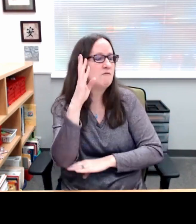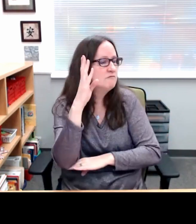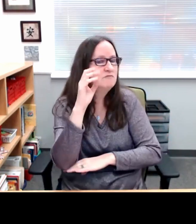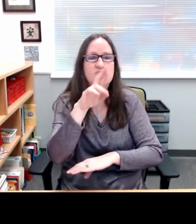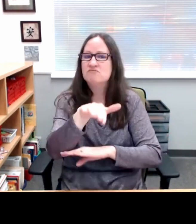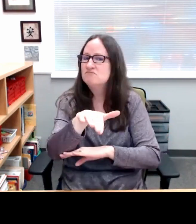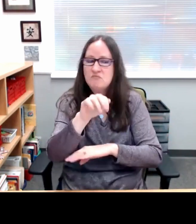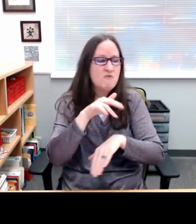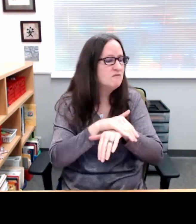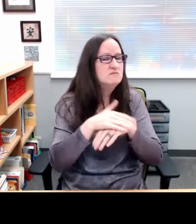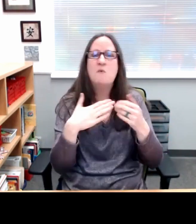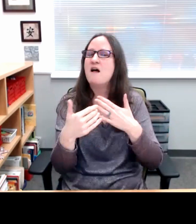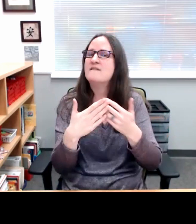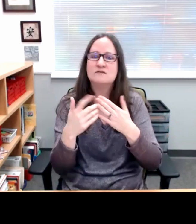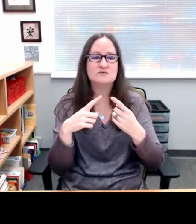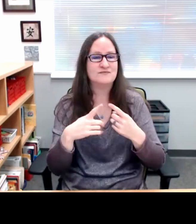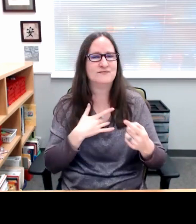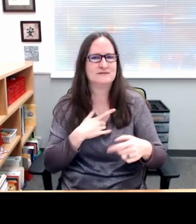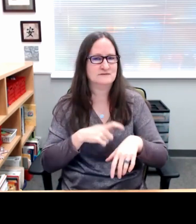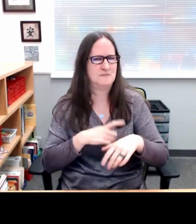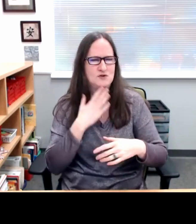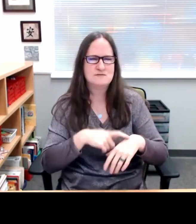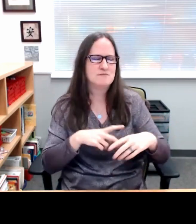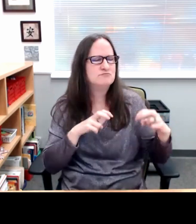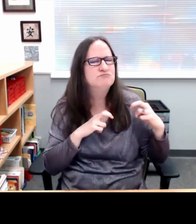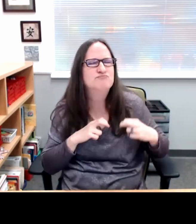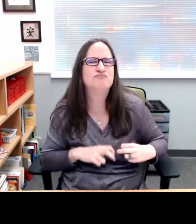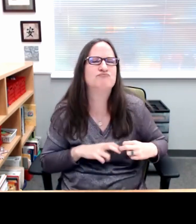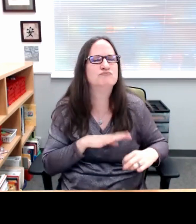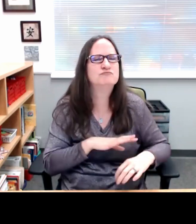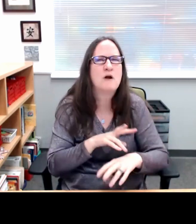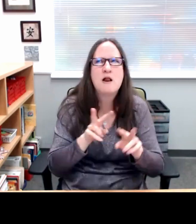You can do this in the morning or evening or night or anytime when you can find the